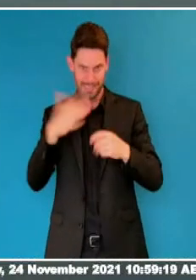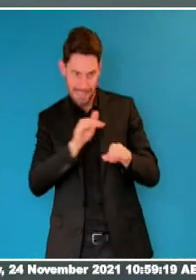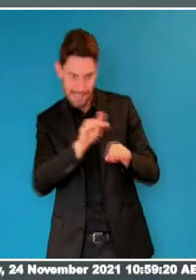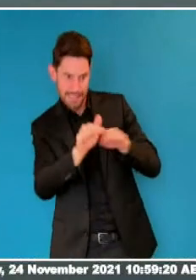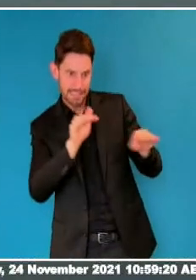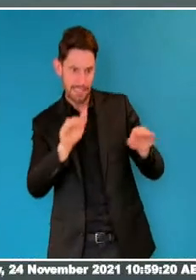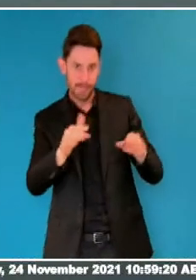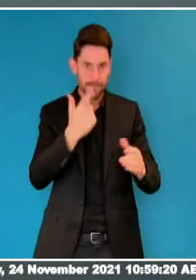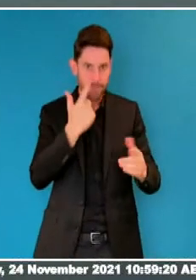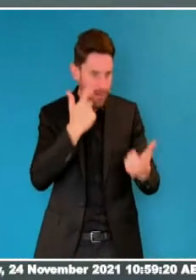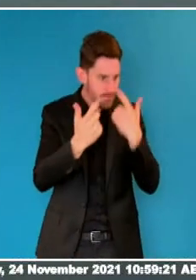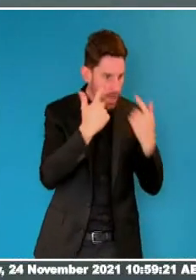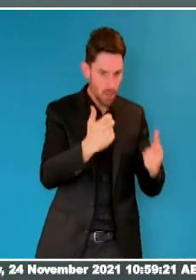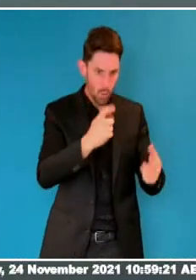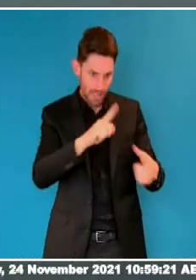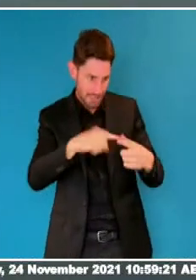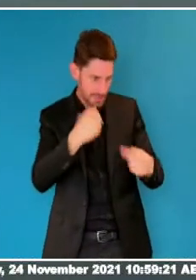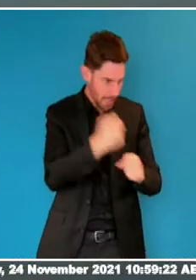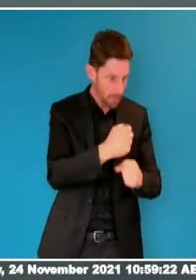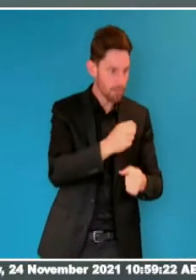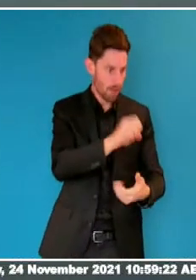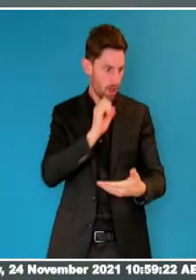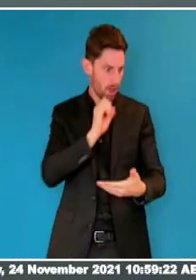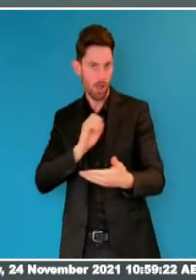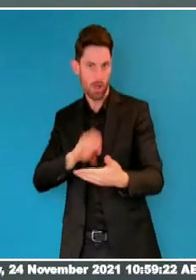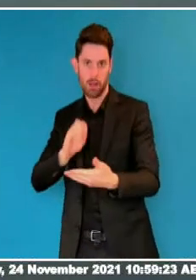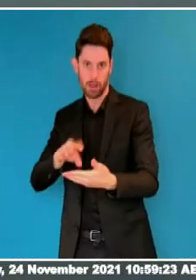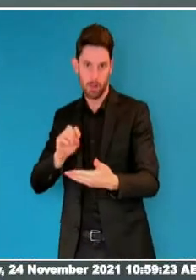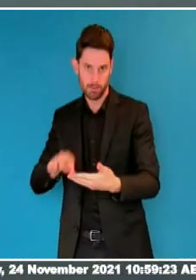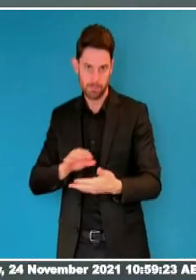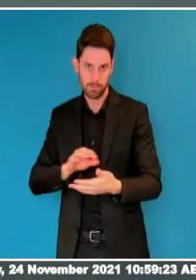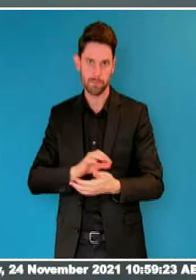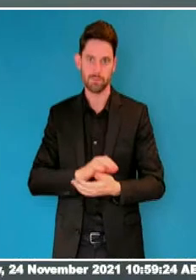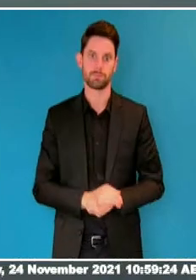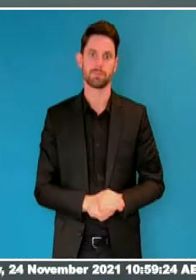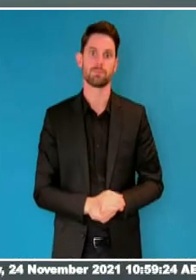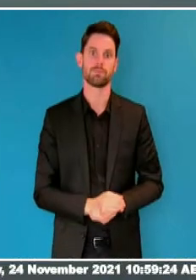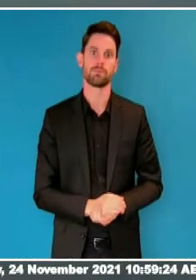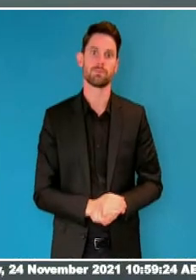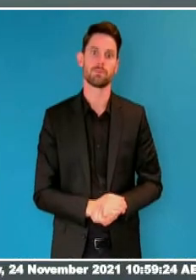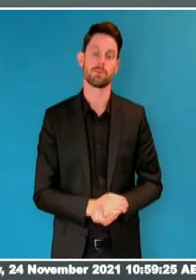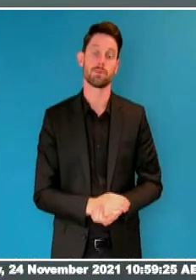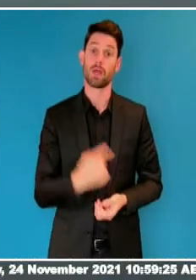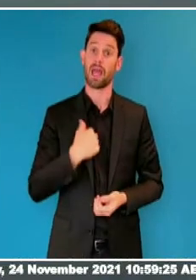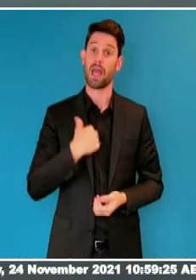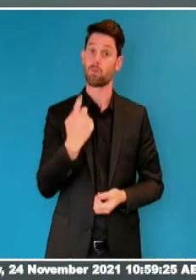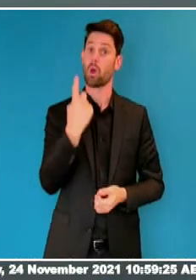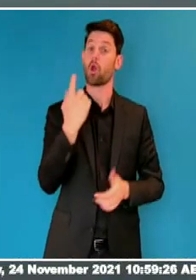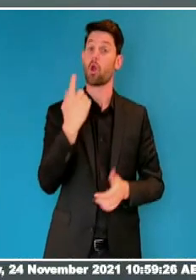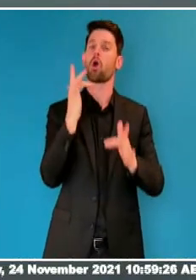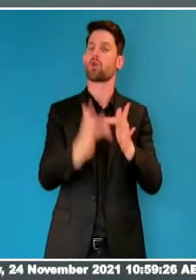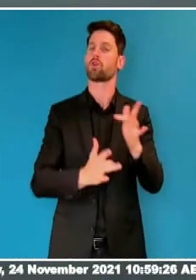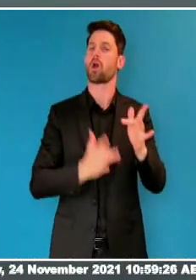examples. We have a platform, an online platform called Care that records complaints